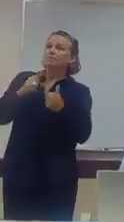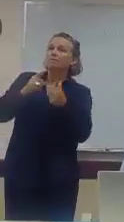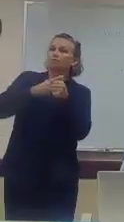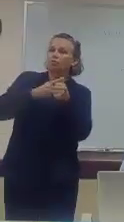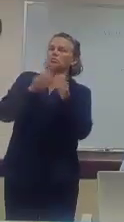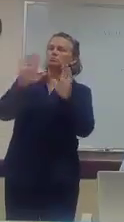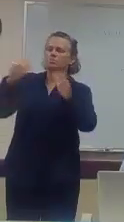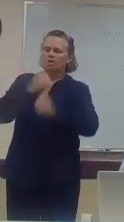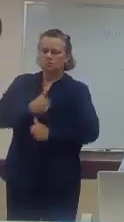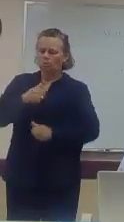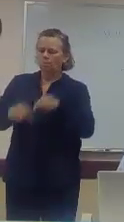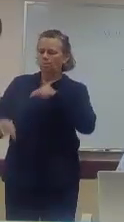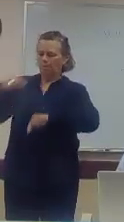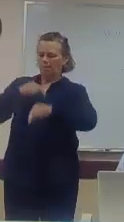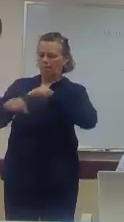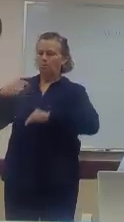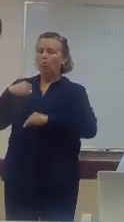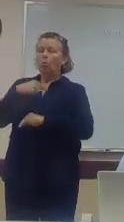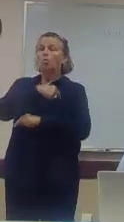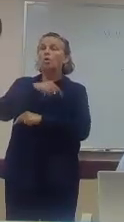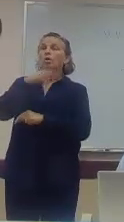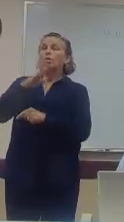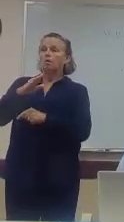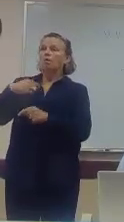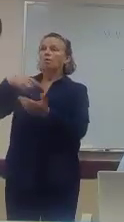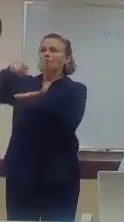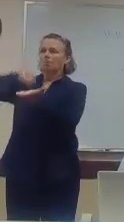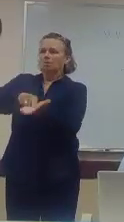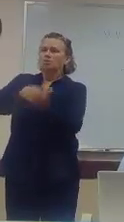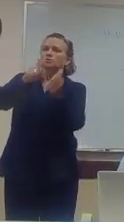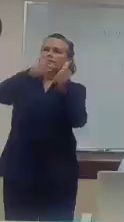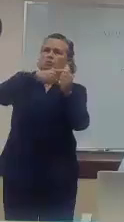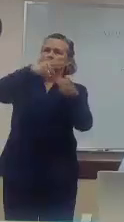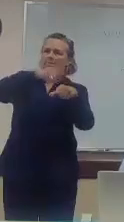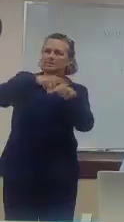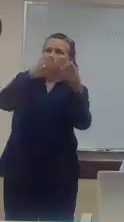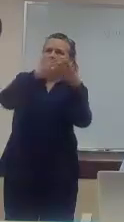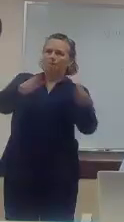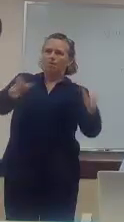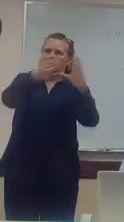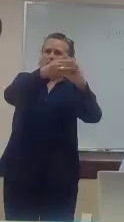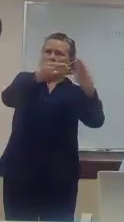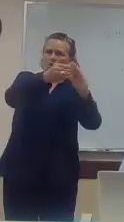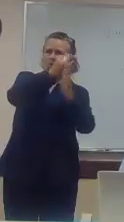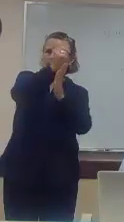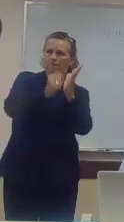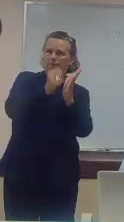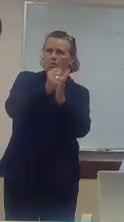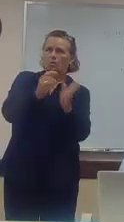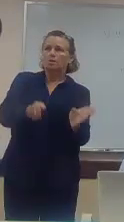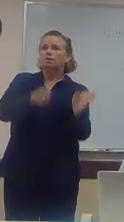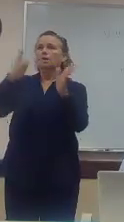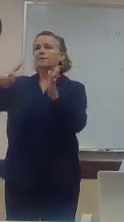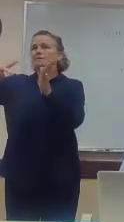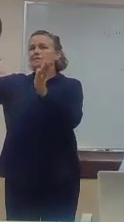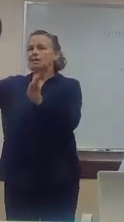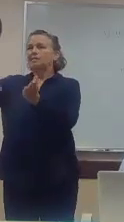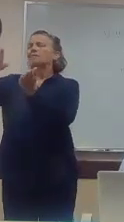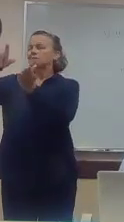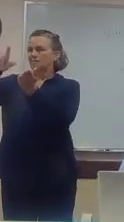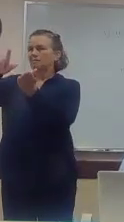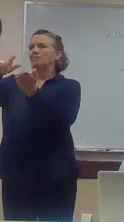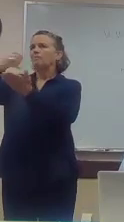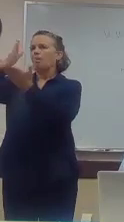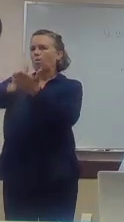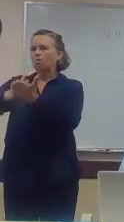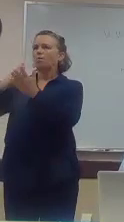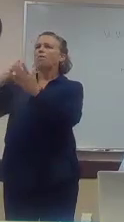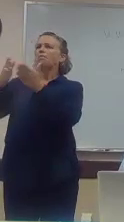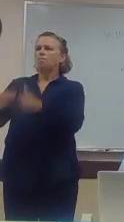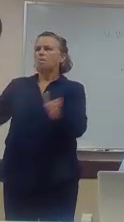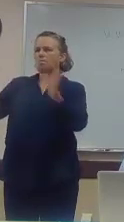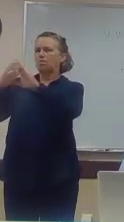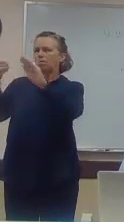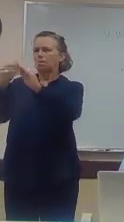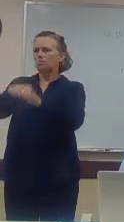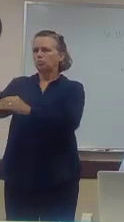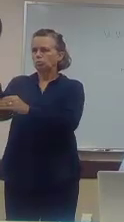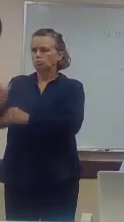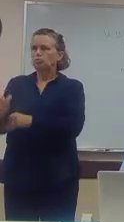Reginald Parson: Sorry. We'll sorry. We'll publish the comments received from both the 1st and second of a comment period, and our response to them on the Department of Labor's website, within 3 days of the rules being certified by the Secretary of State.